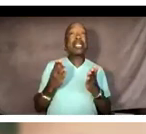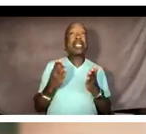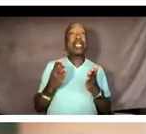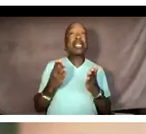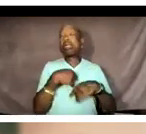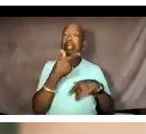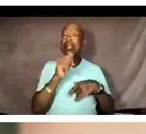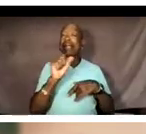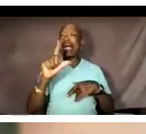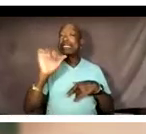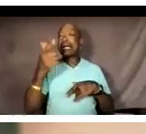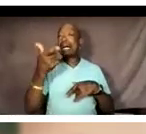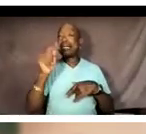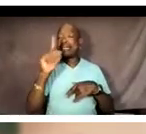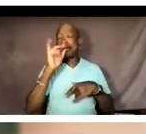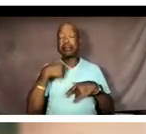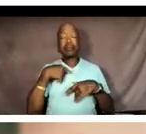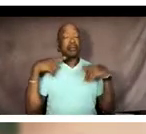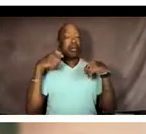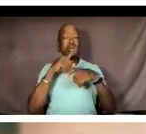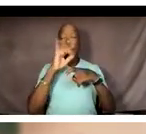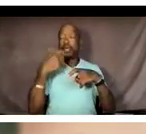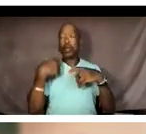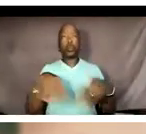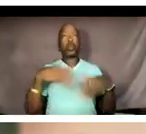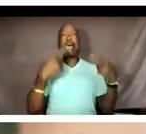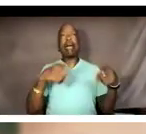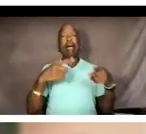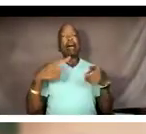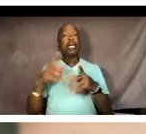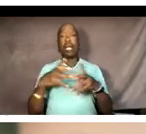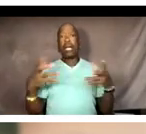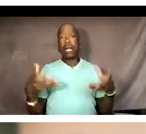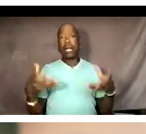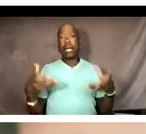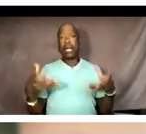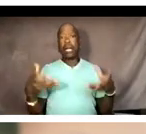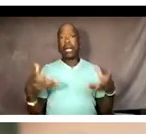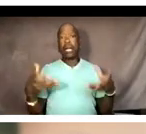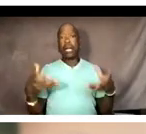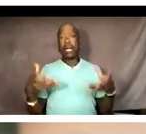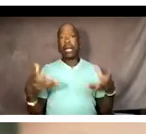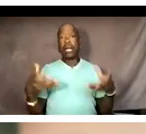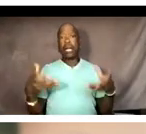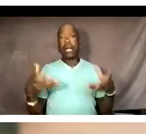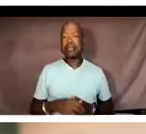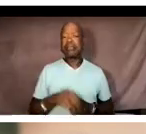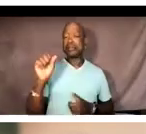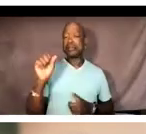very deep here and and like yeah so disability Justice relies on having like abolitionist